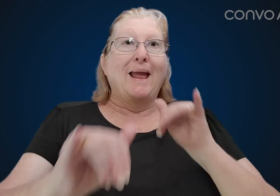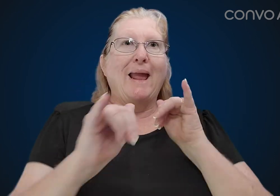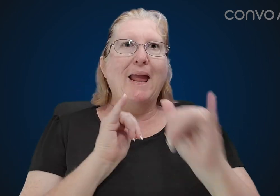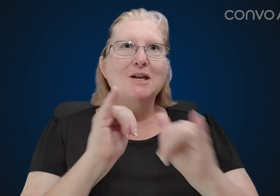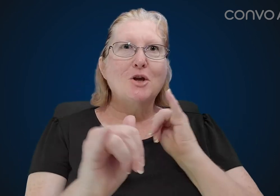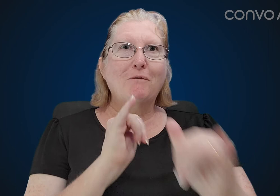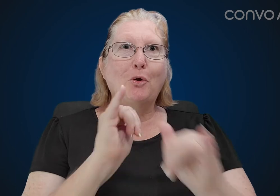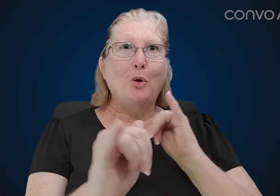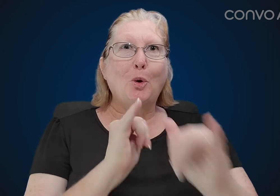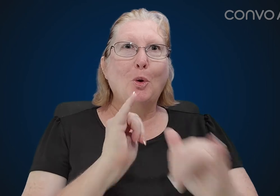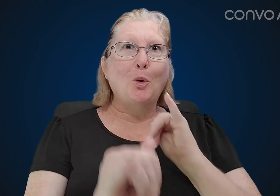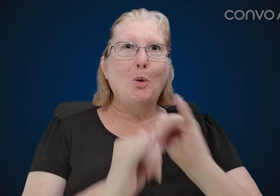Interview